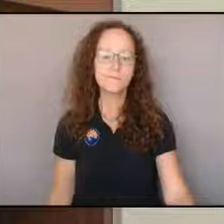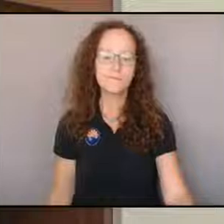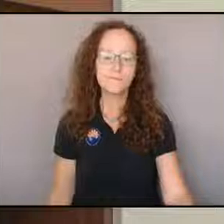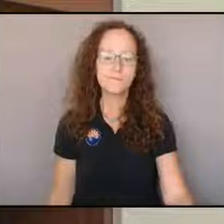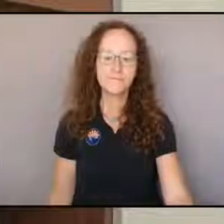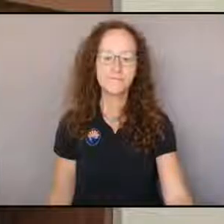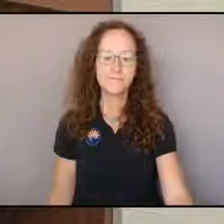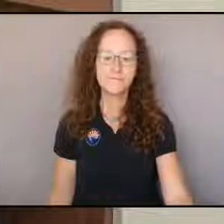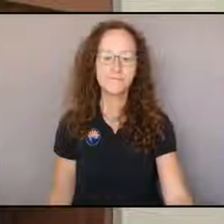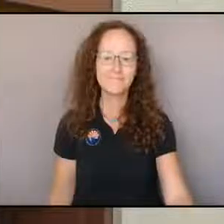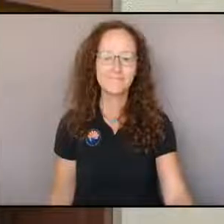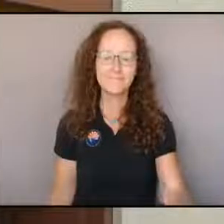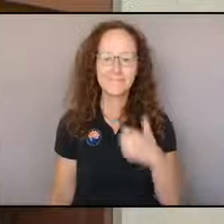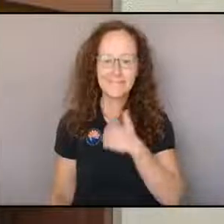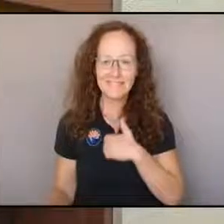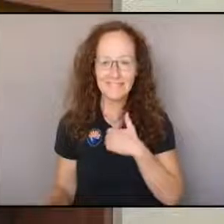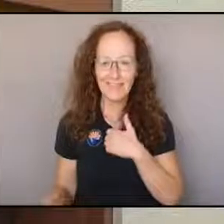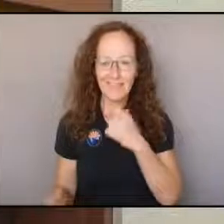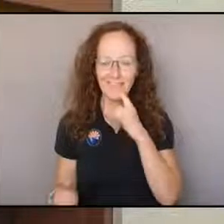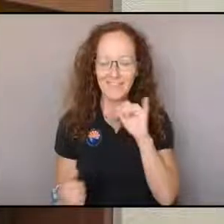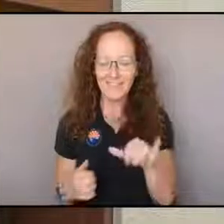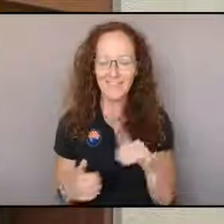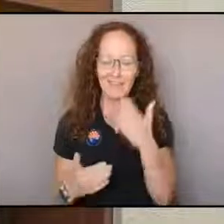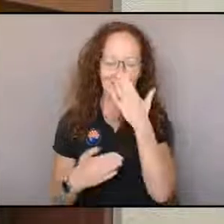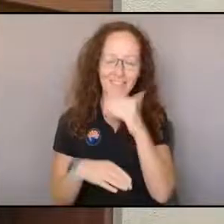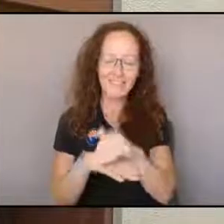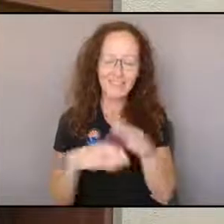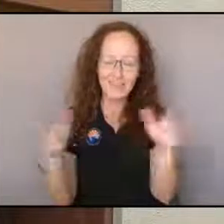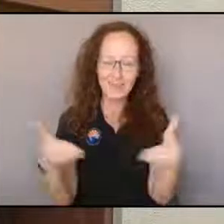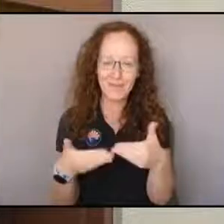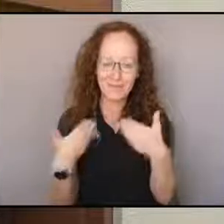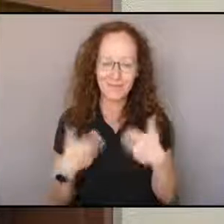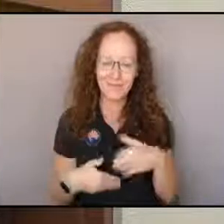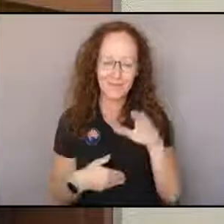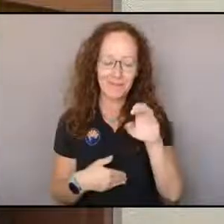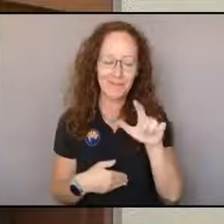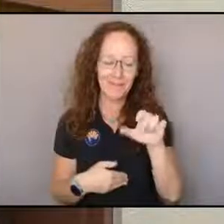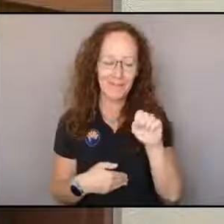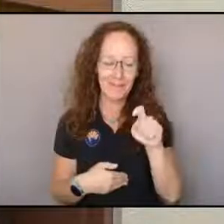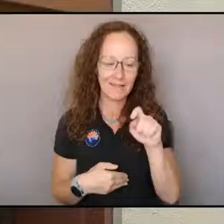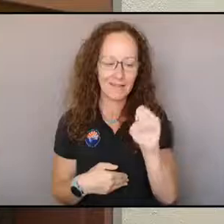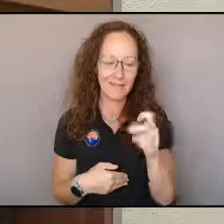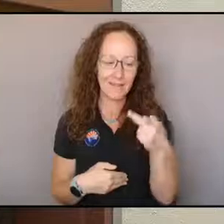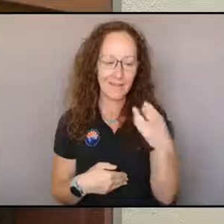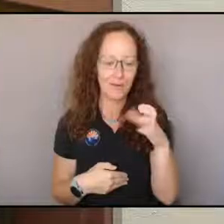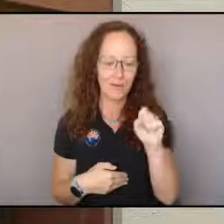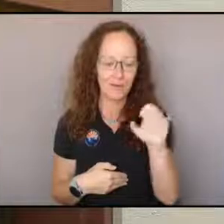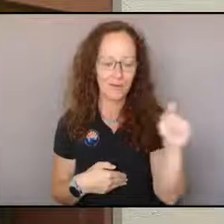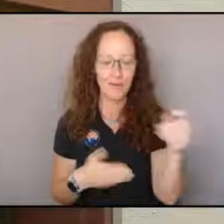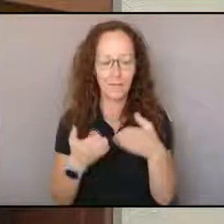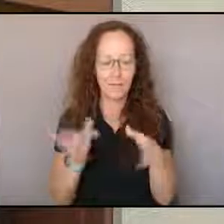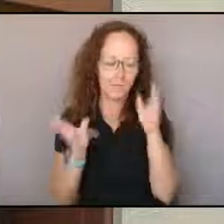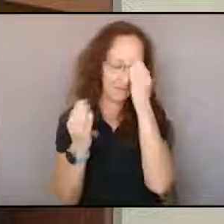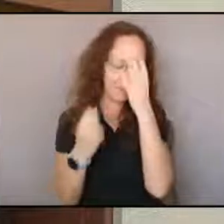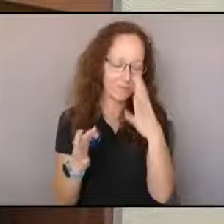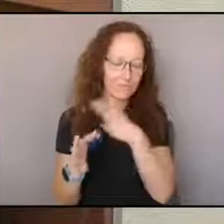APOLOGIES ABOUT THAT. GOOD EVENING, AND WELCOME. MY NAME IS CELESTE PRESCOTT, PUBLIC INFORMATION OFFERS